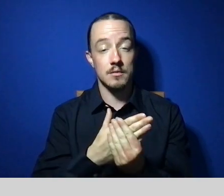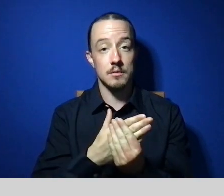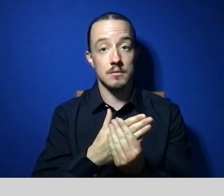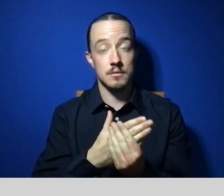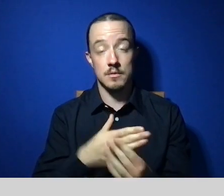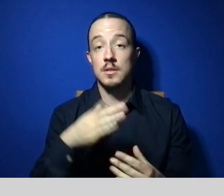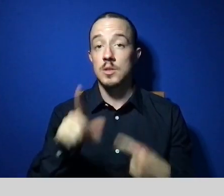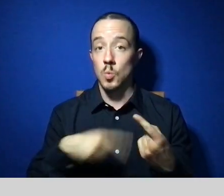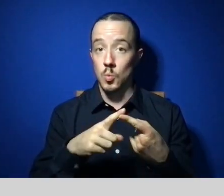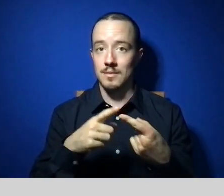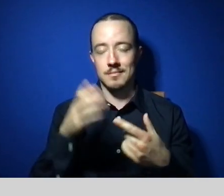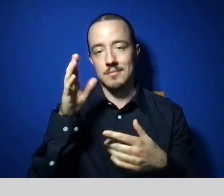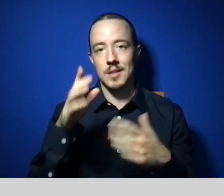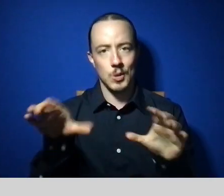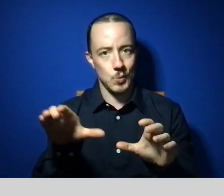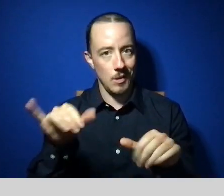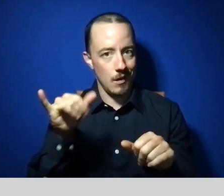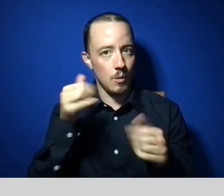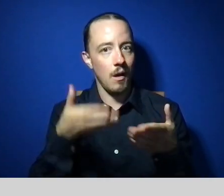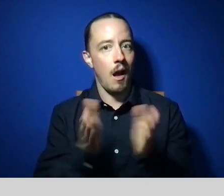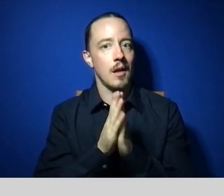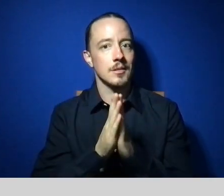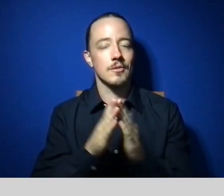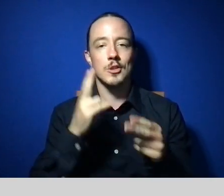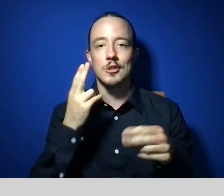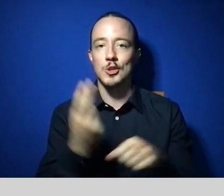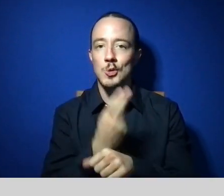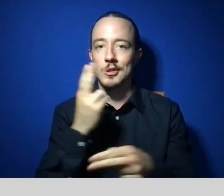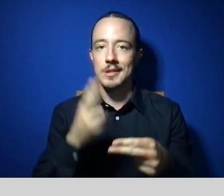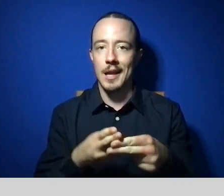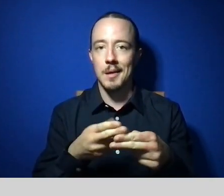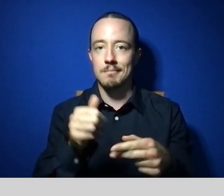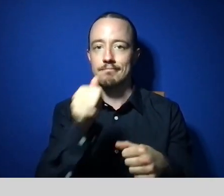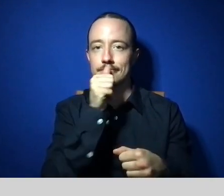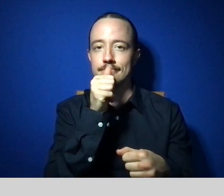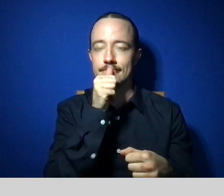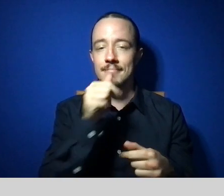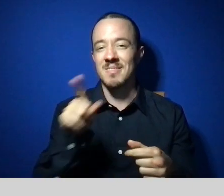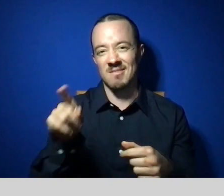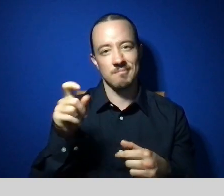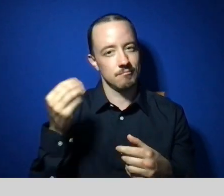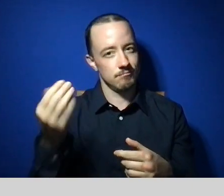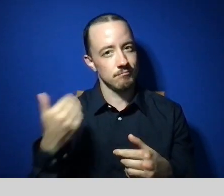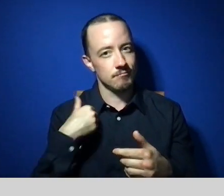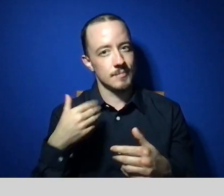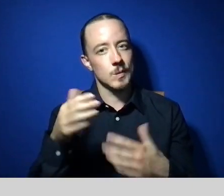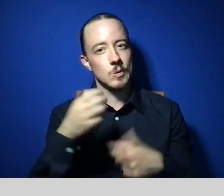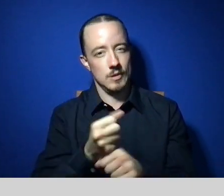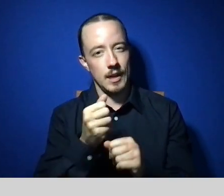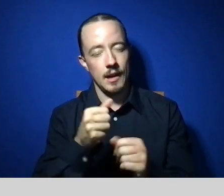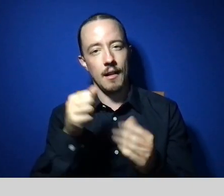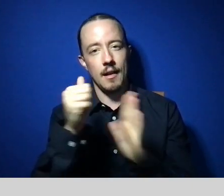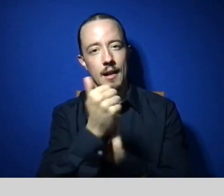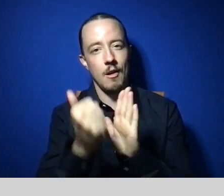with my username and my PyPI password. So you'll need to create an account on PyPI before you do this. I do that.